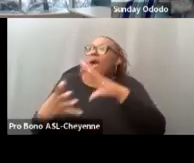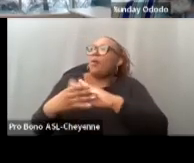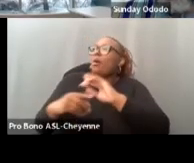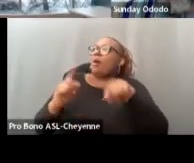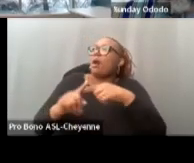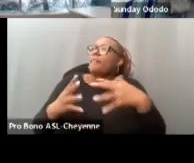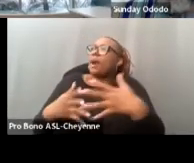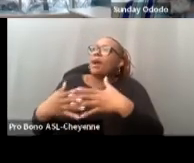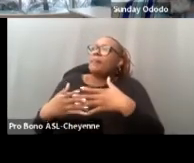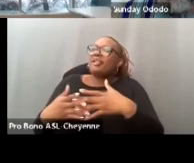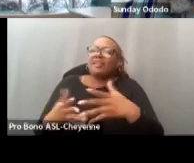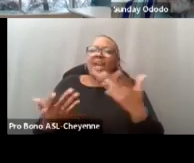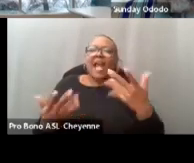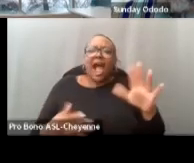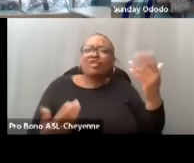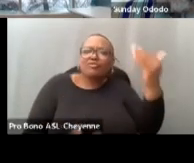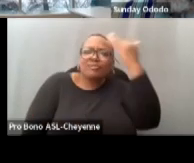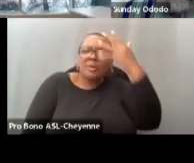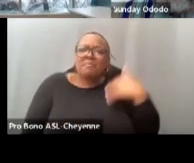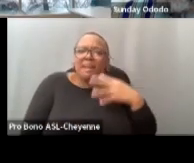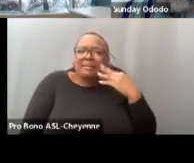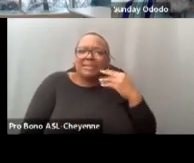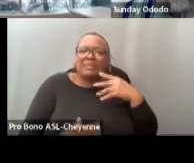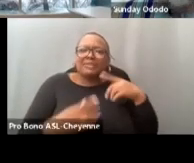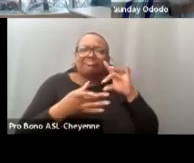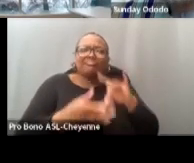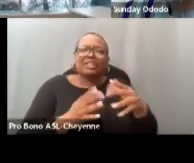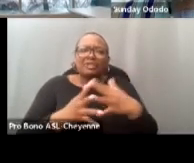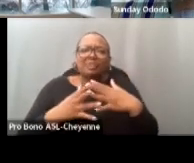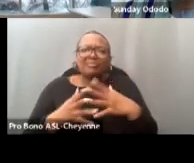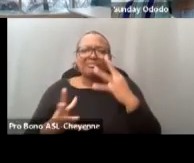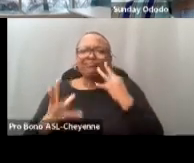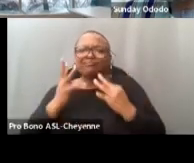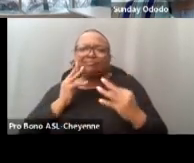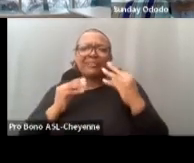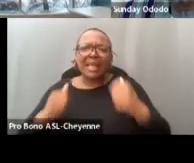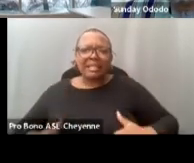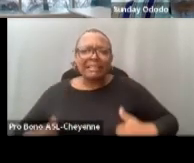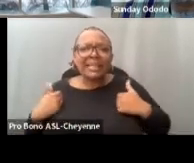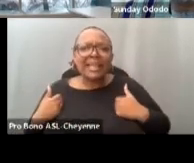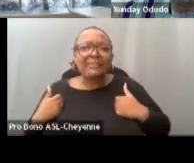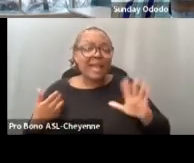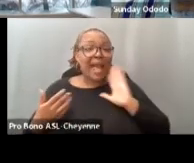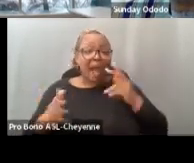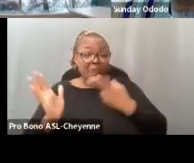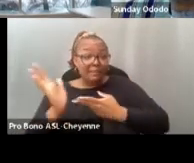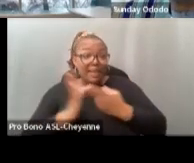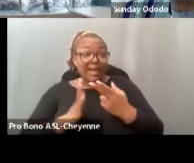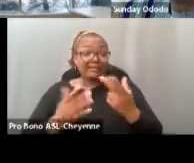I know my experience of America, and I'm going to say it if someone asks me."